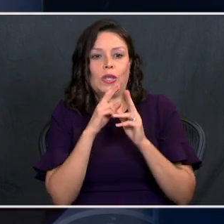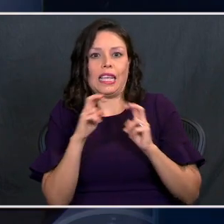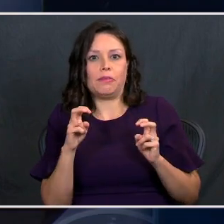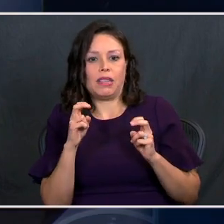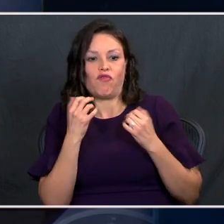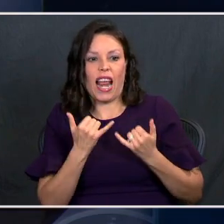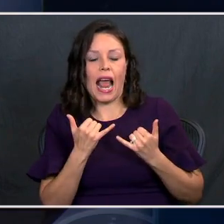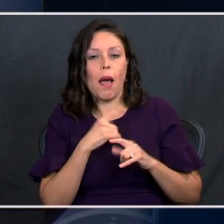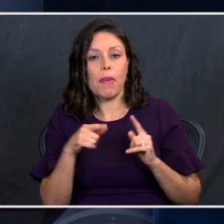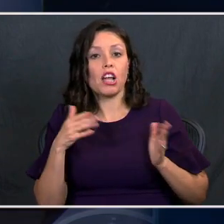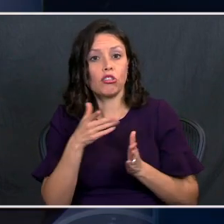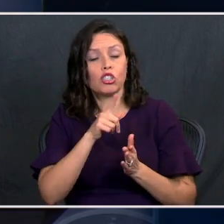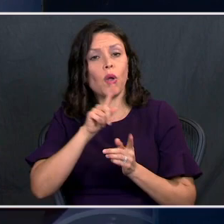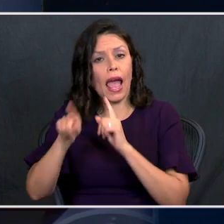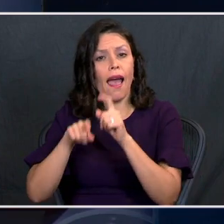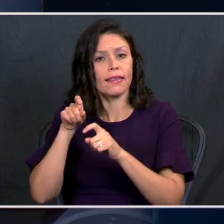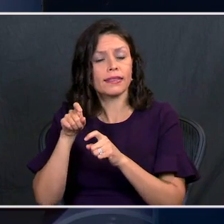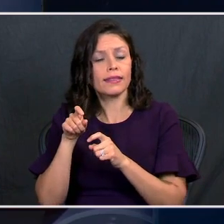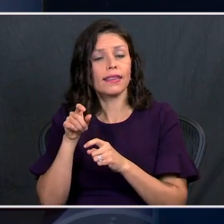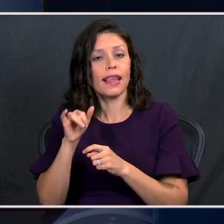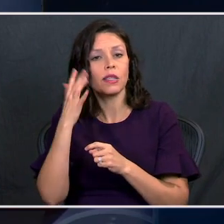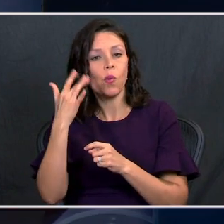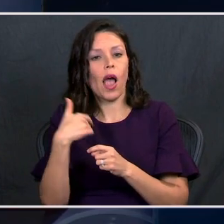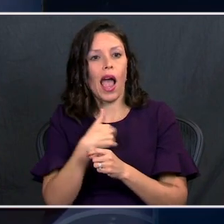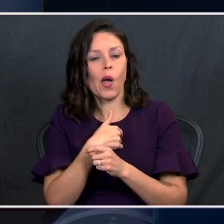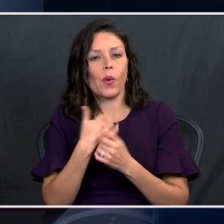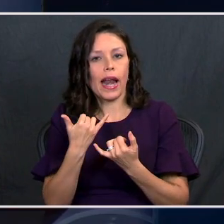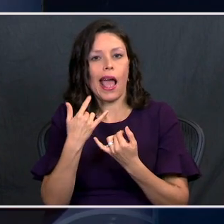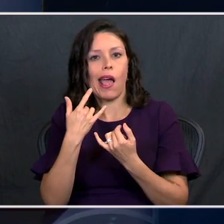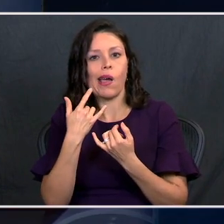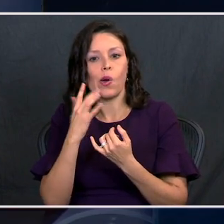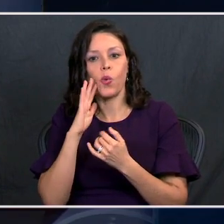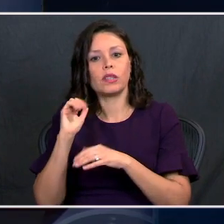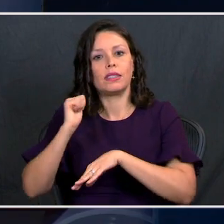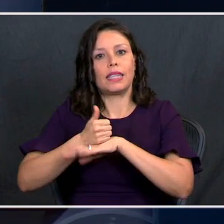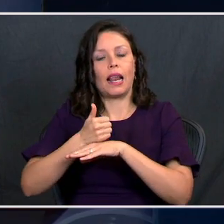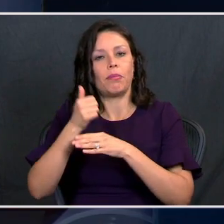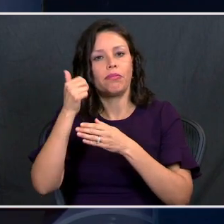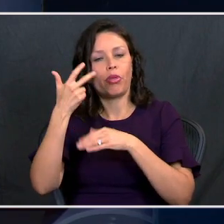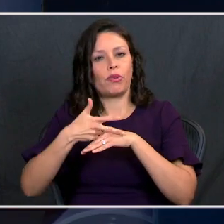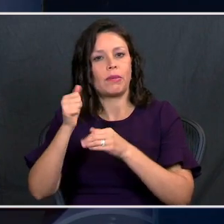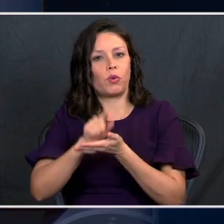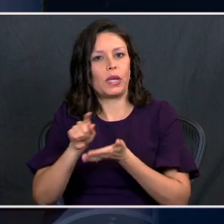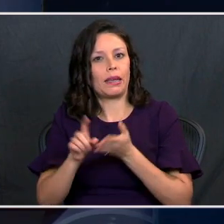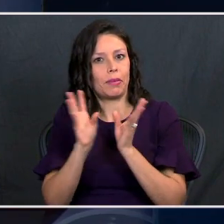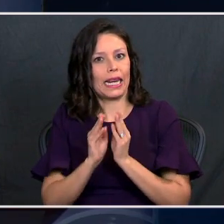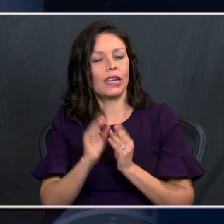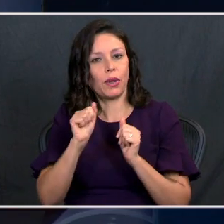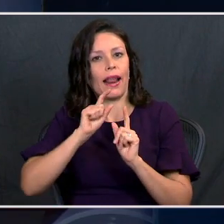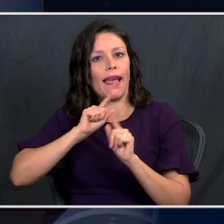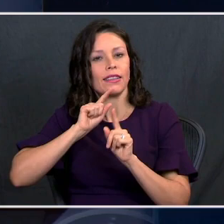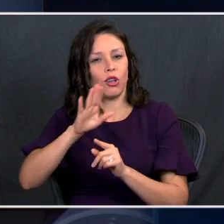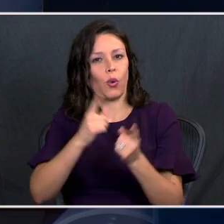But I encourage you to ask them that, and that's why we're putting them out to answer questions to all of you. Jonathan, go ahead. The Press: The Trump administration,